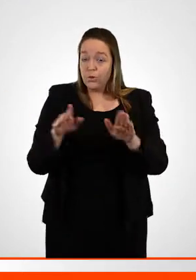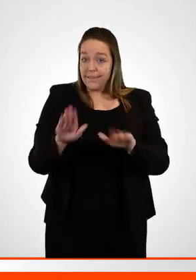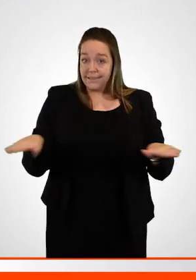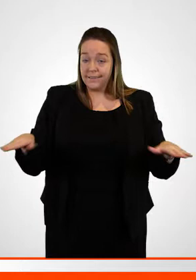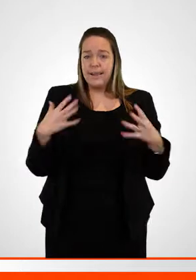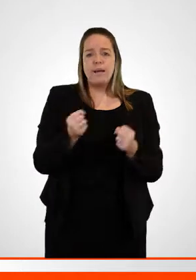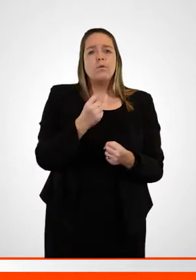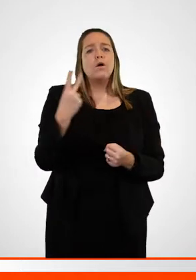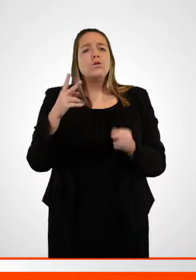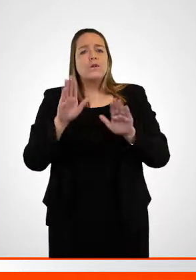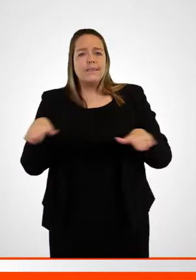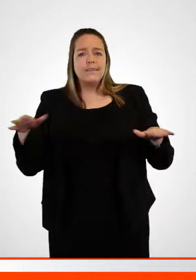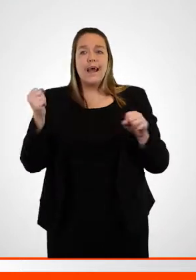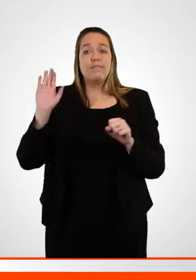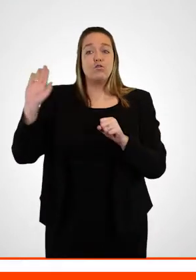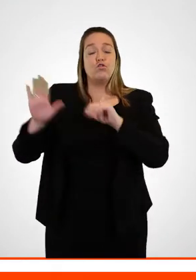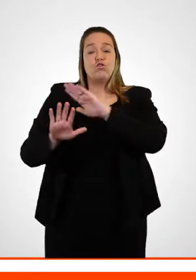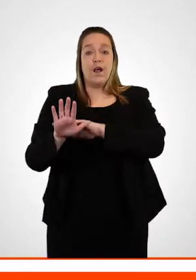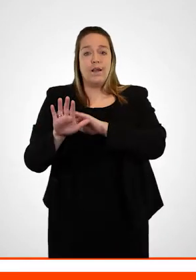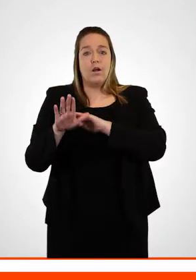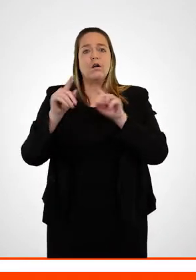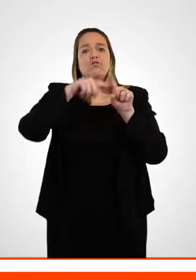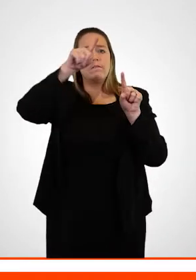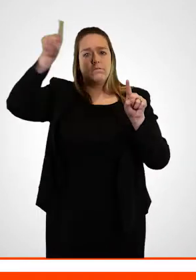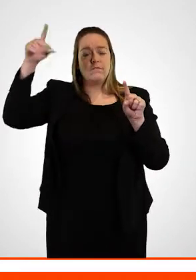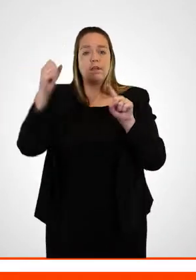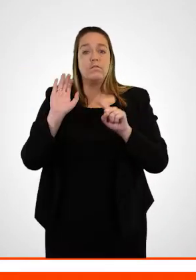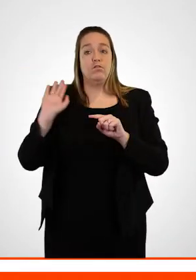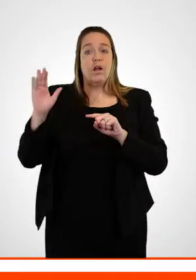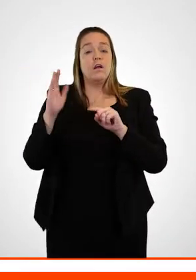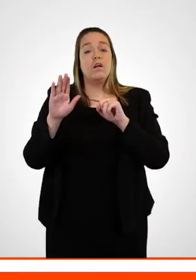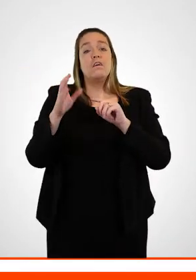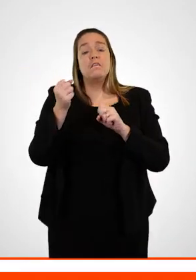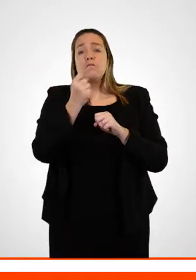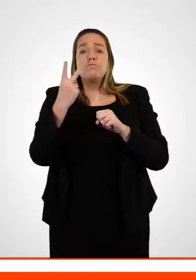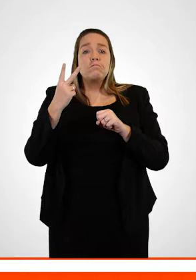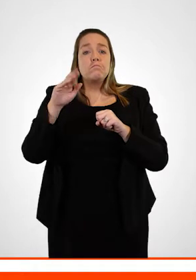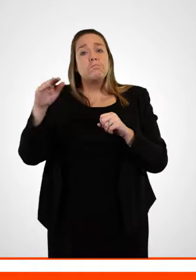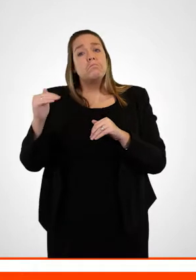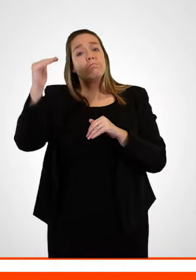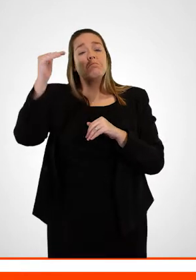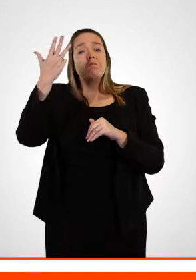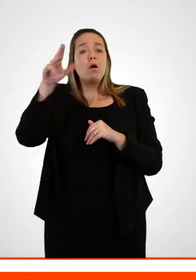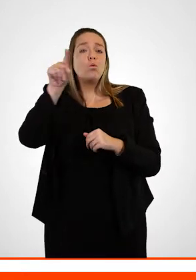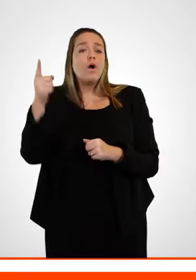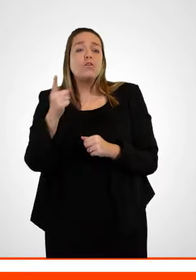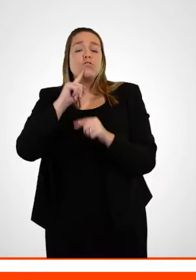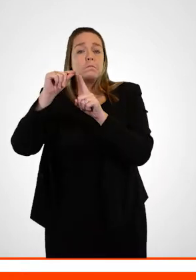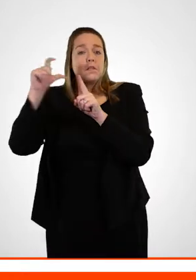So we had a couple of kids, if you look to the right of each graph, we had a few kids getting up to close to that 90 to 100 percent range.